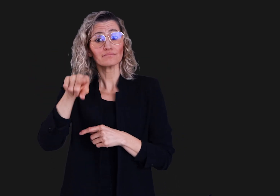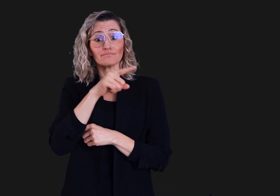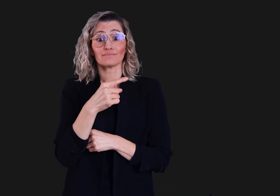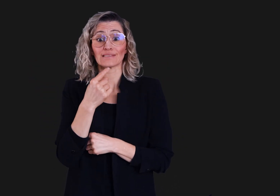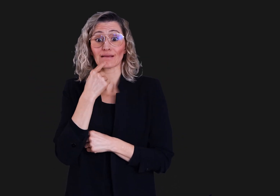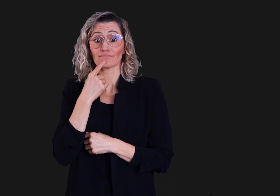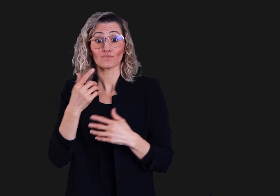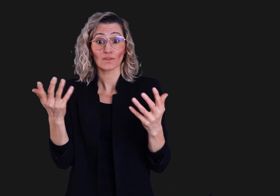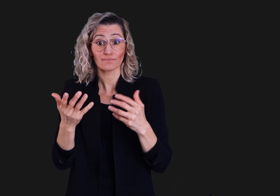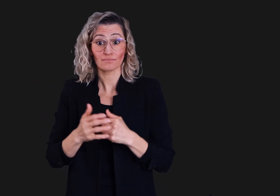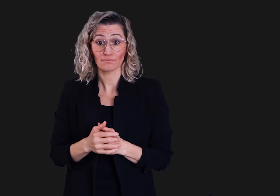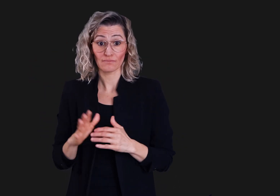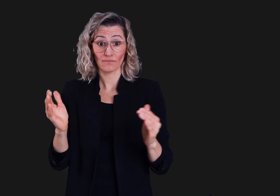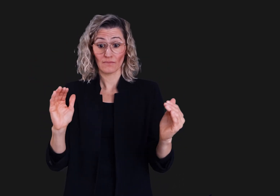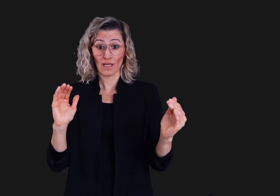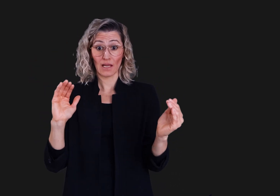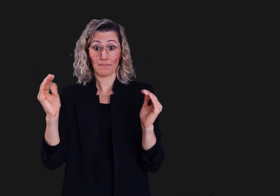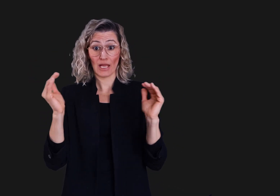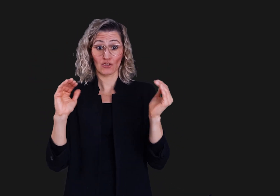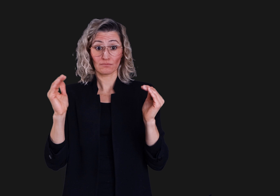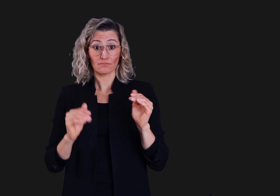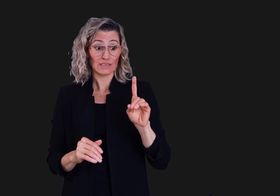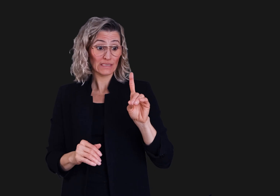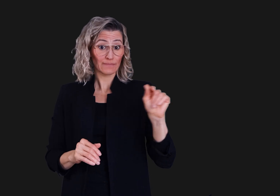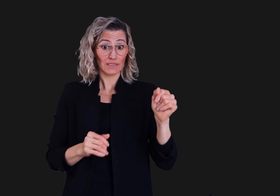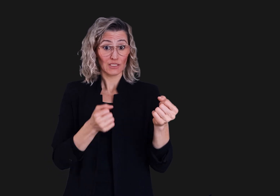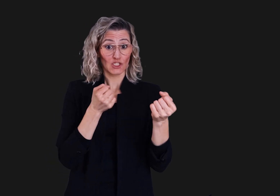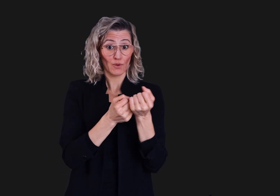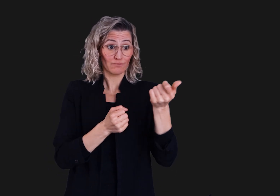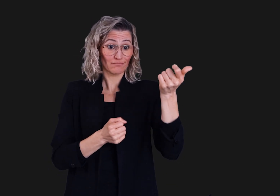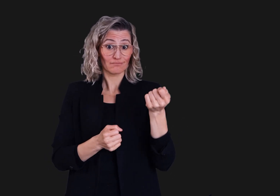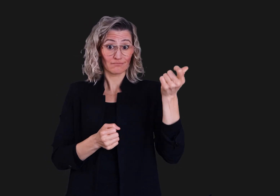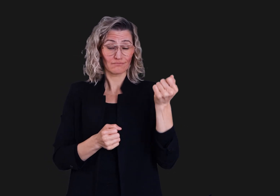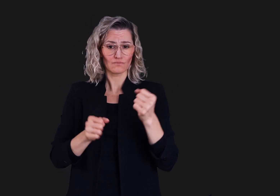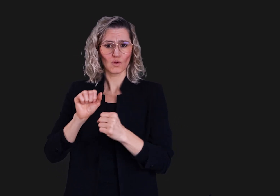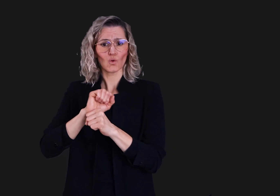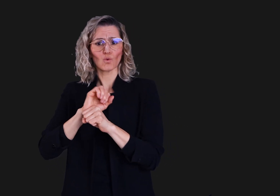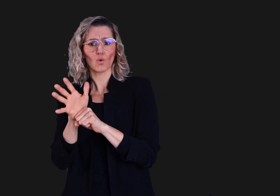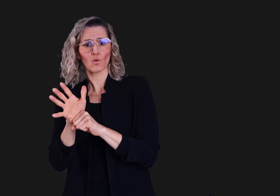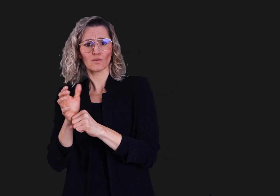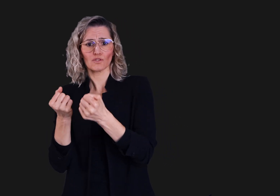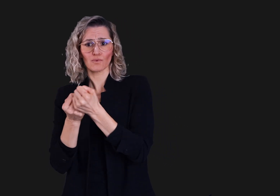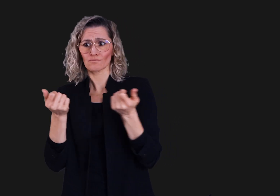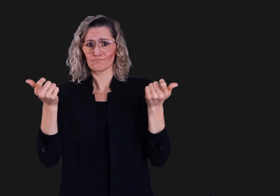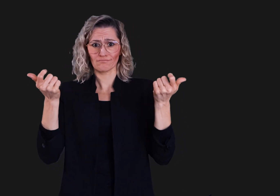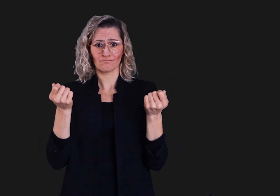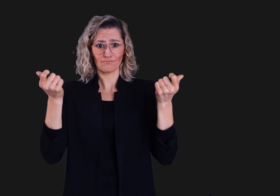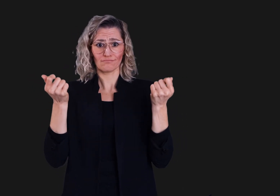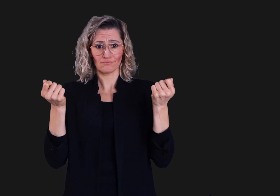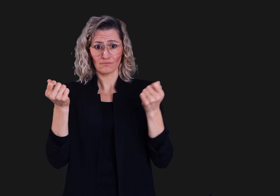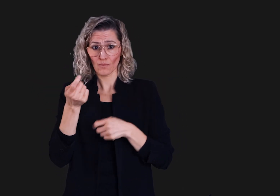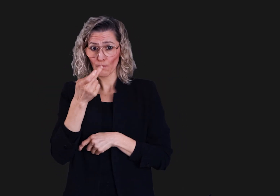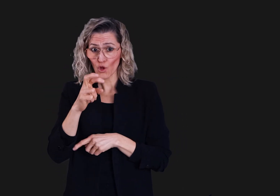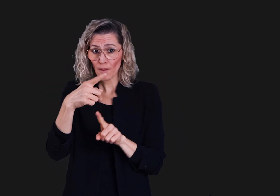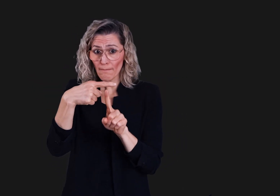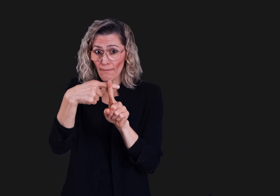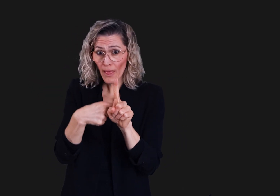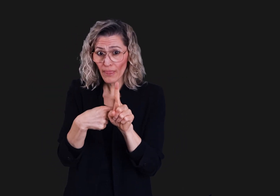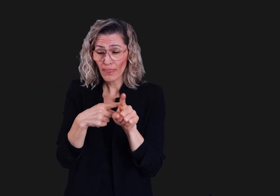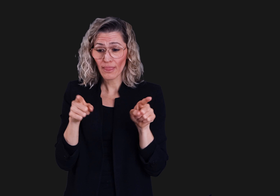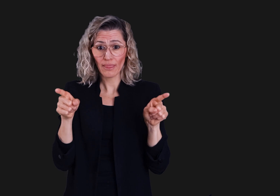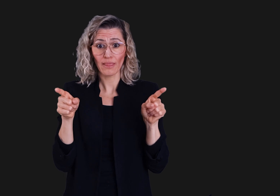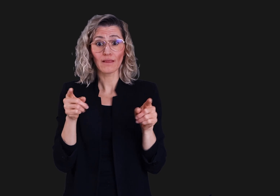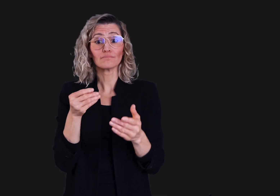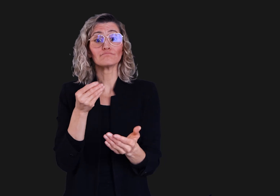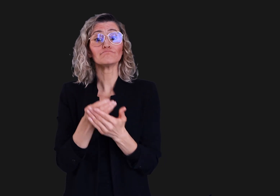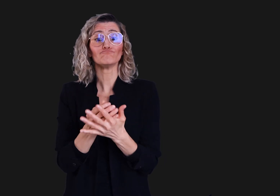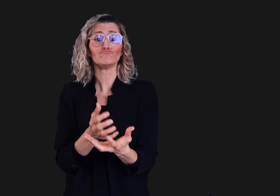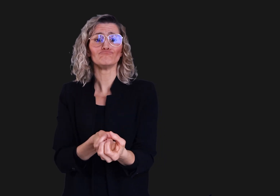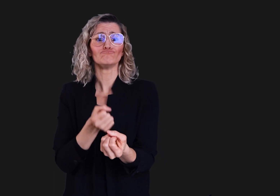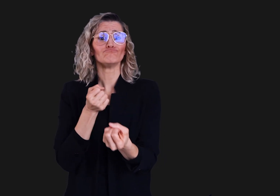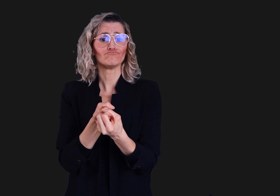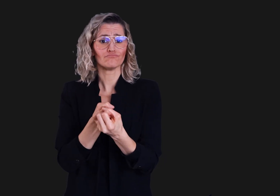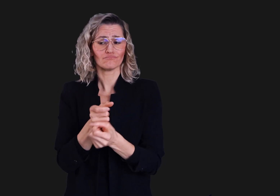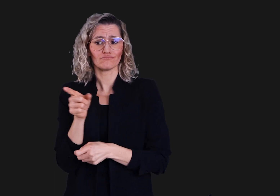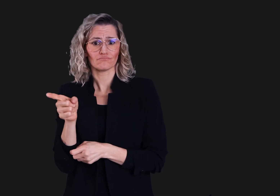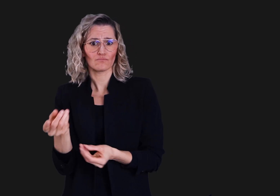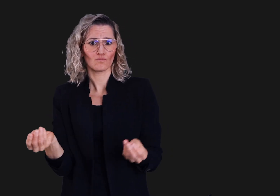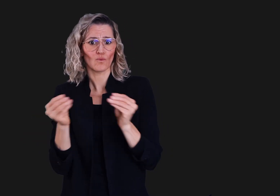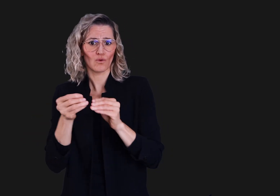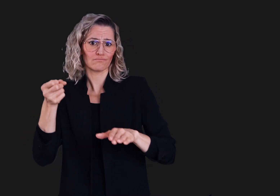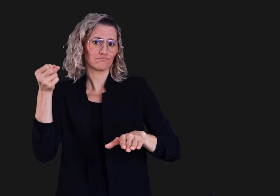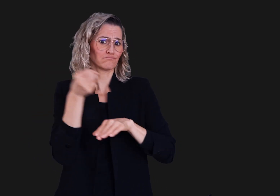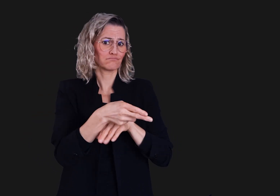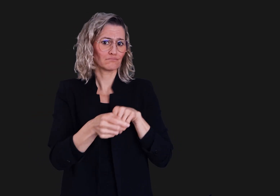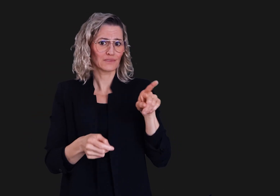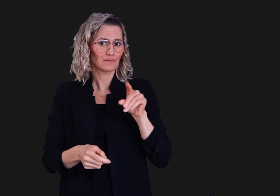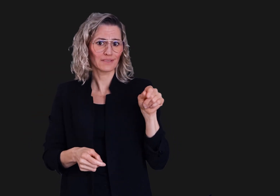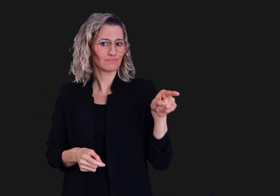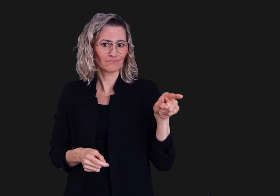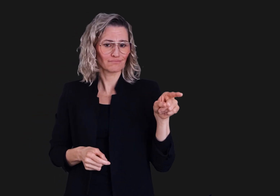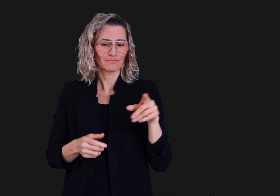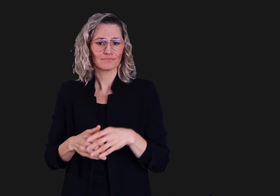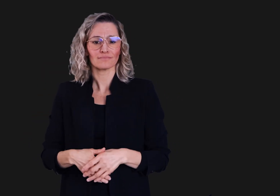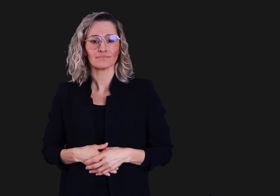They said that disability support pays less money per month than COVID-19 support.